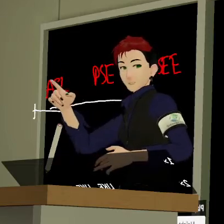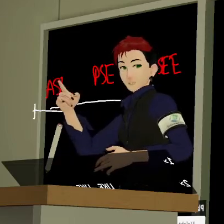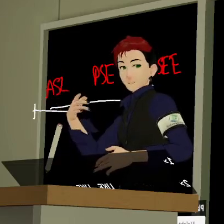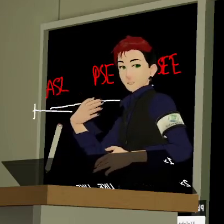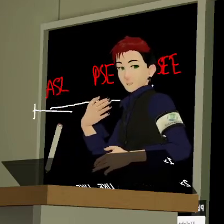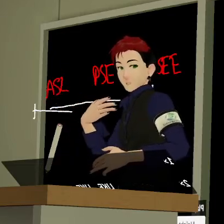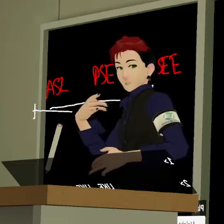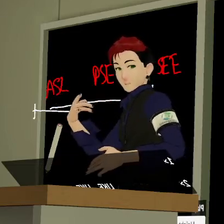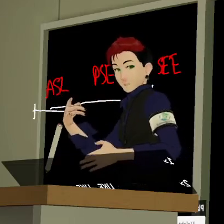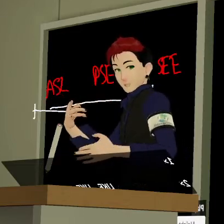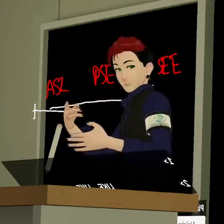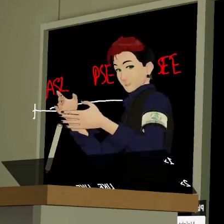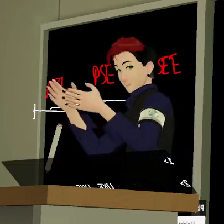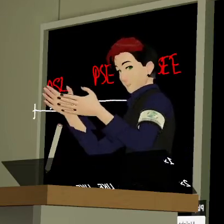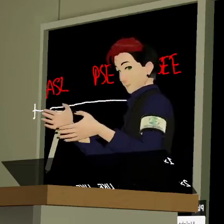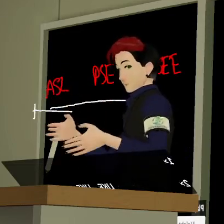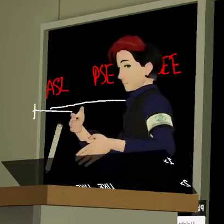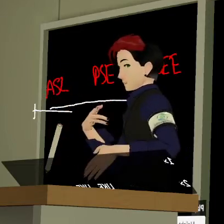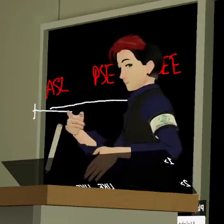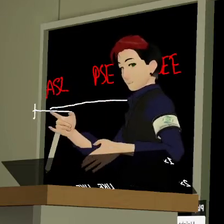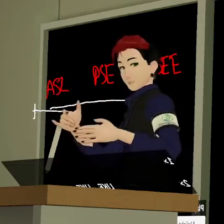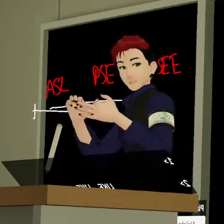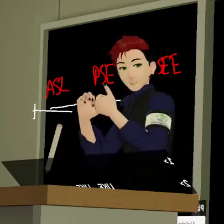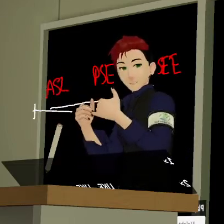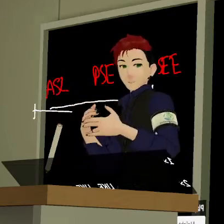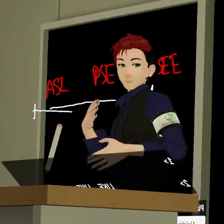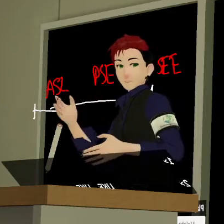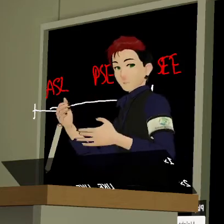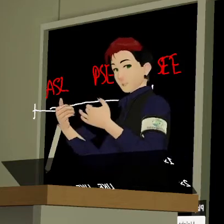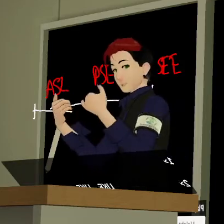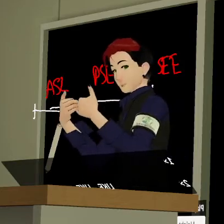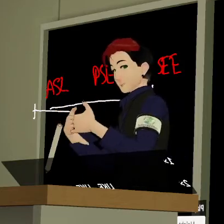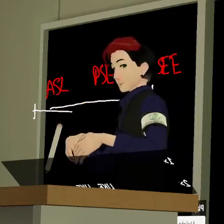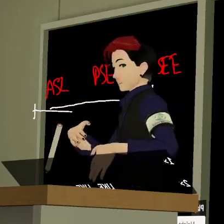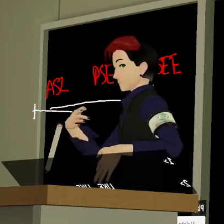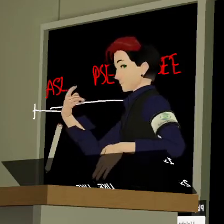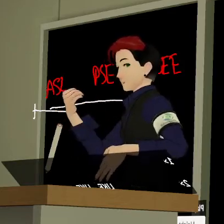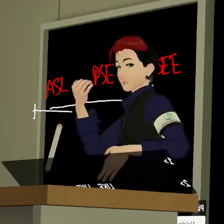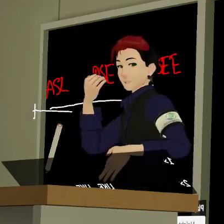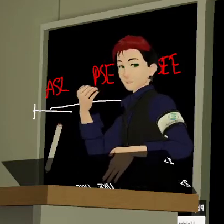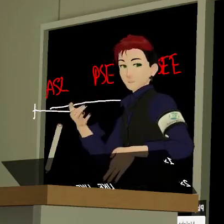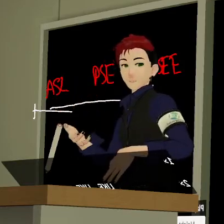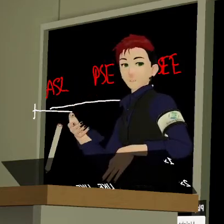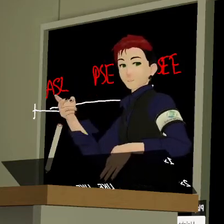talking about you liking a person liking a sport liking a game liking a food